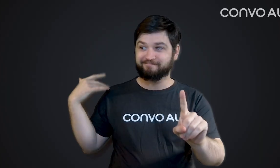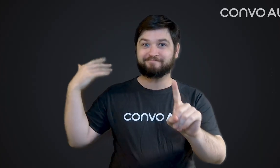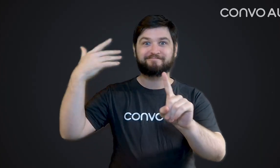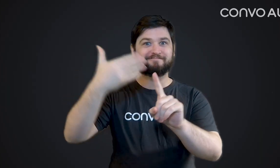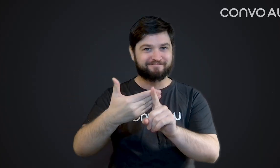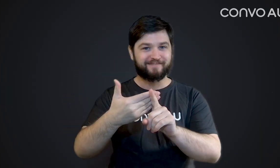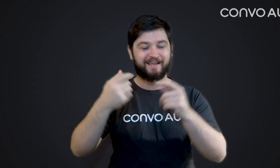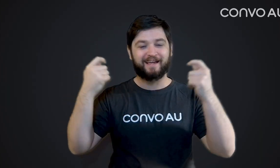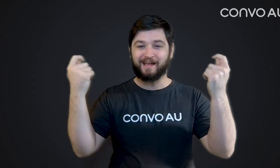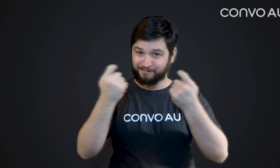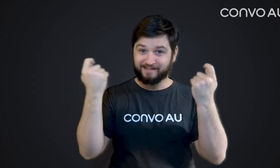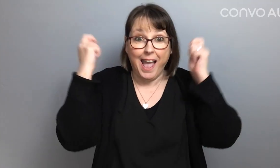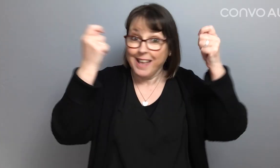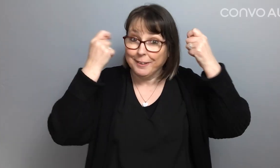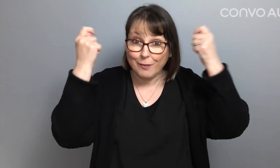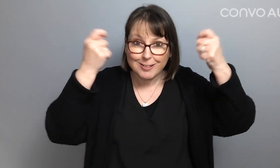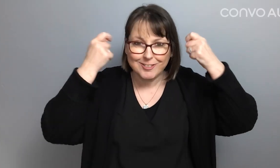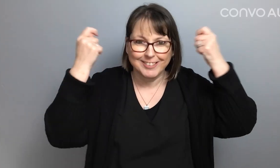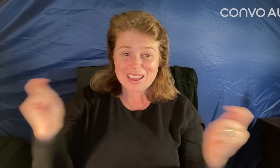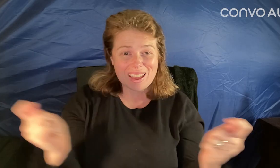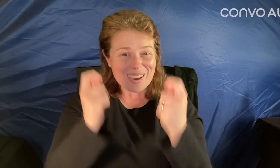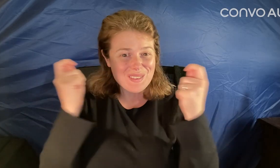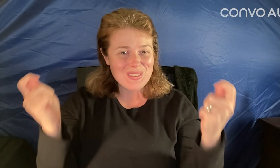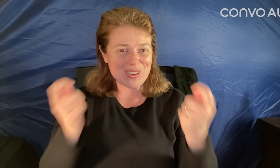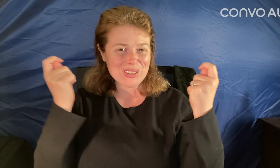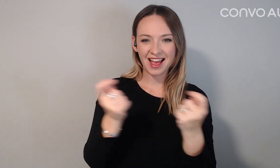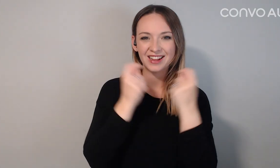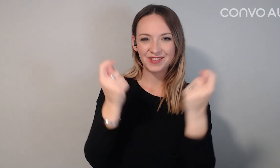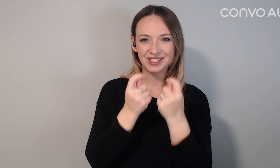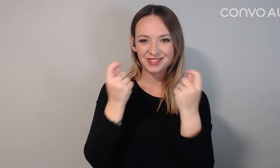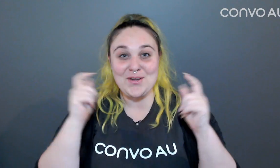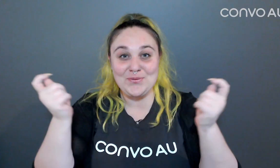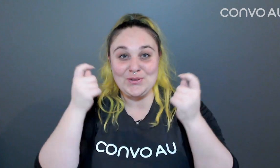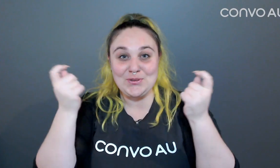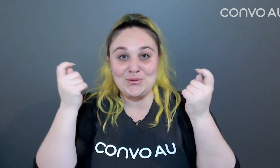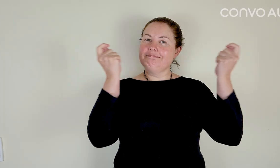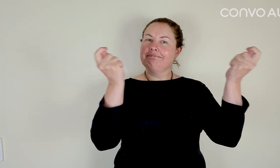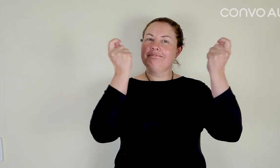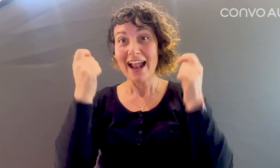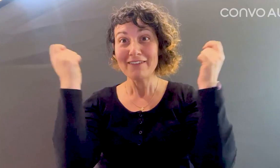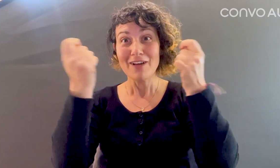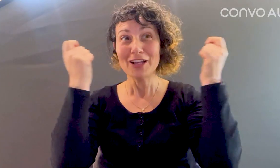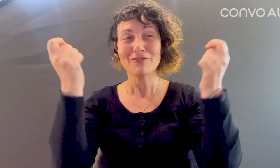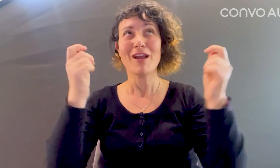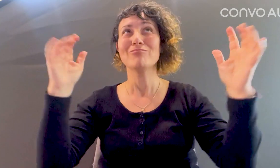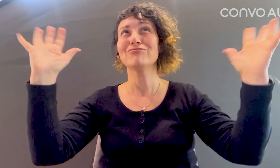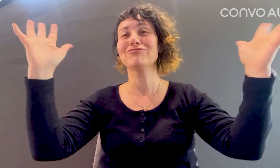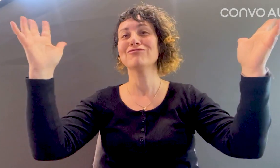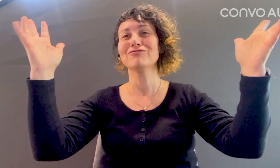anniversary! Yah!